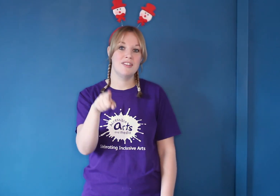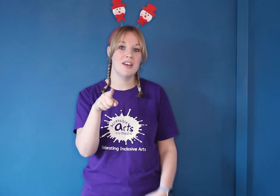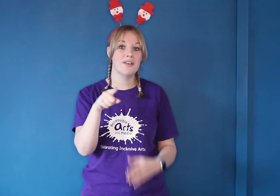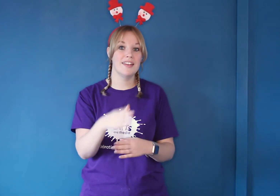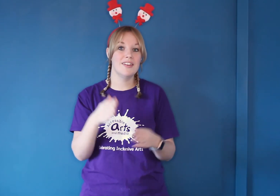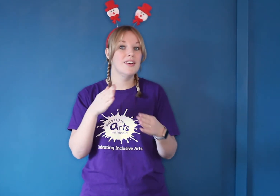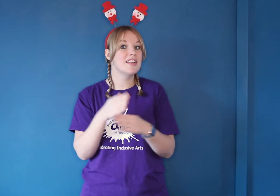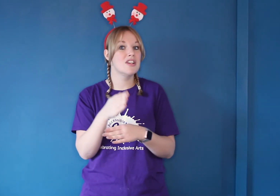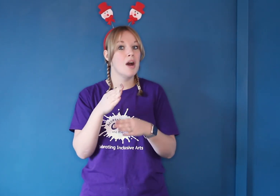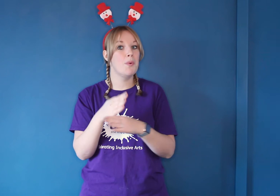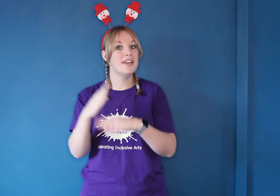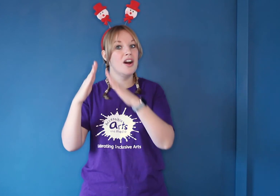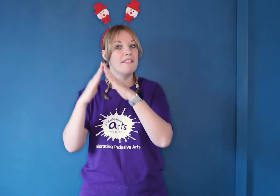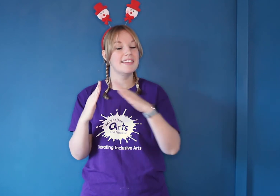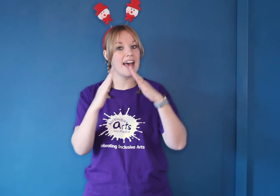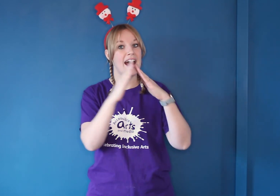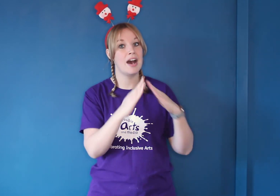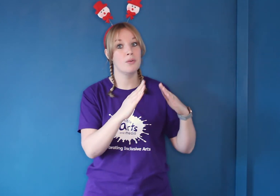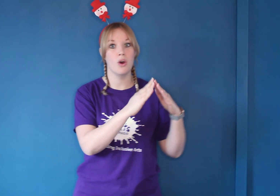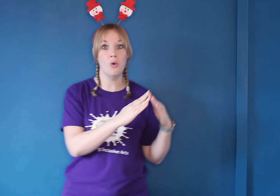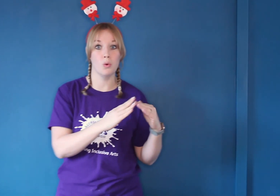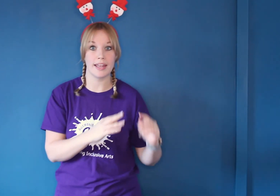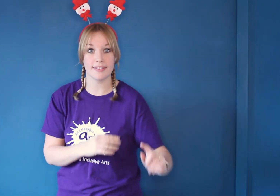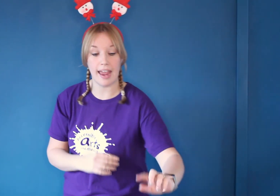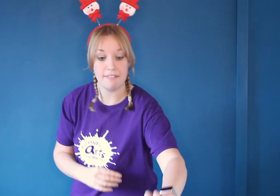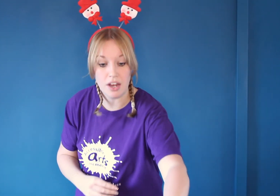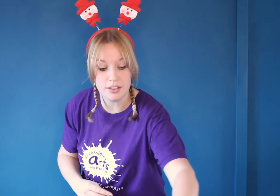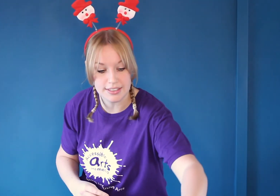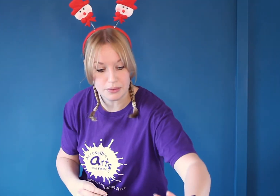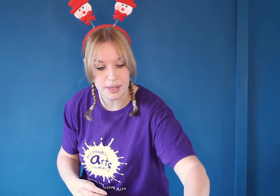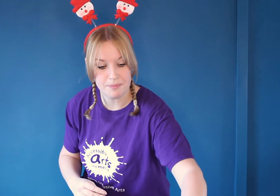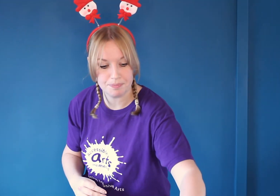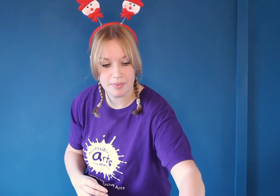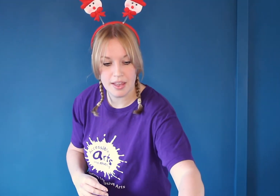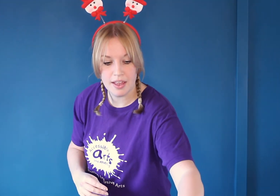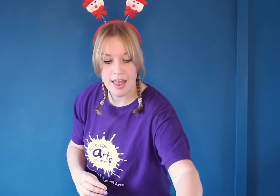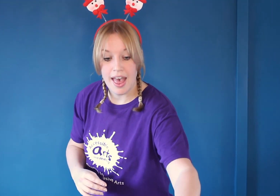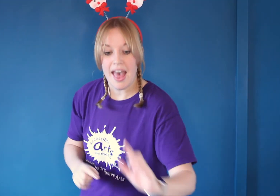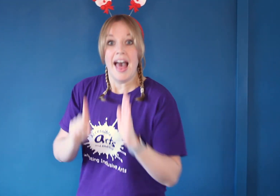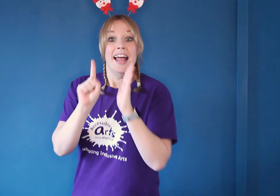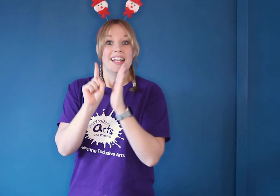But you can do the job when you’re in town. Oo let’s carry on shall we?